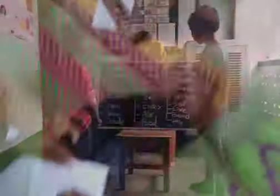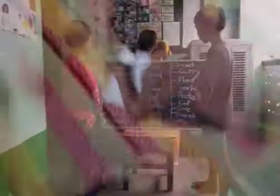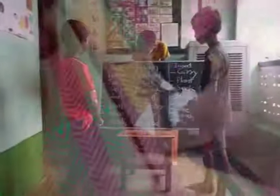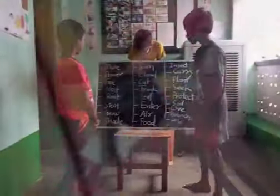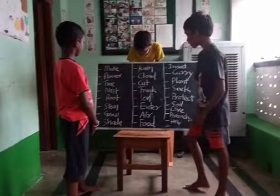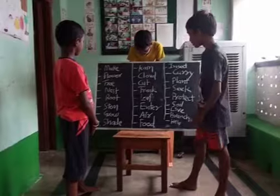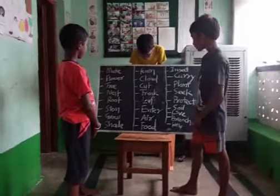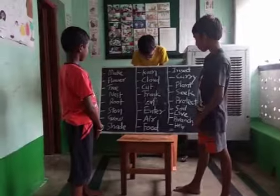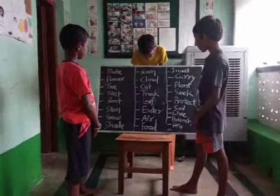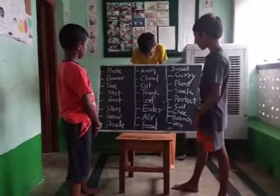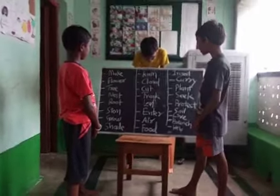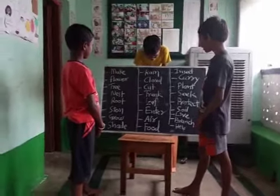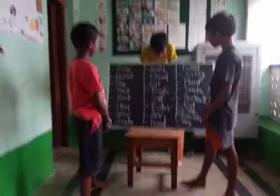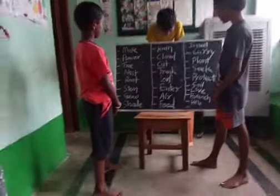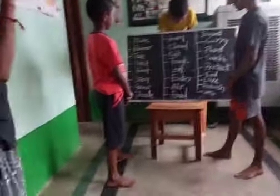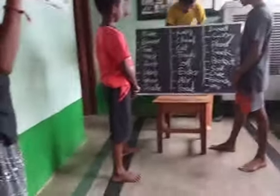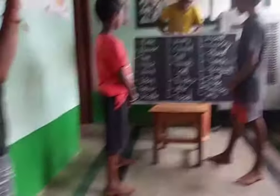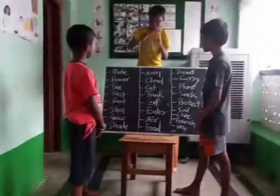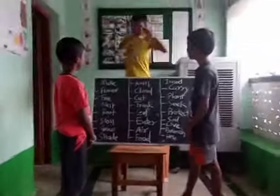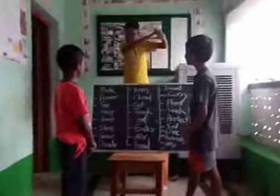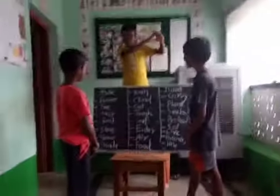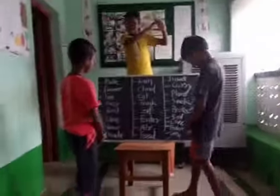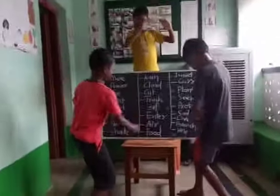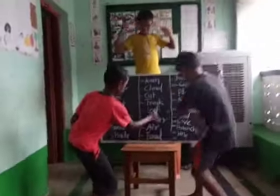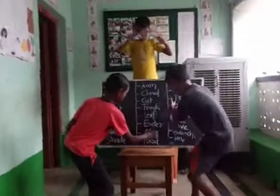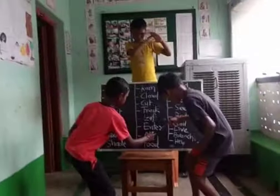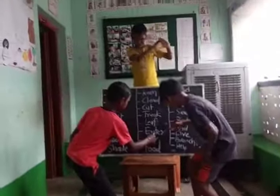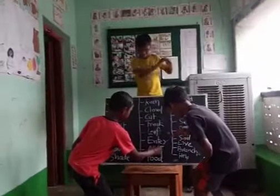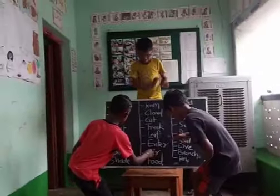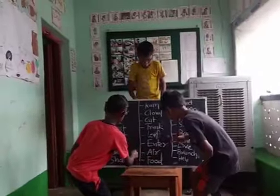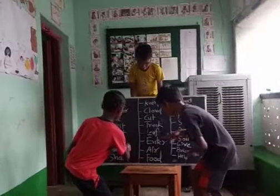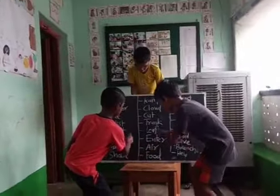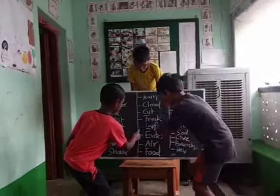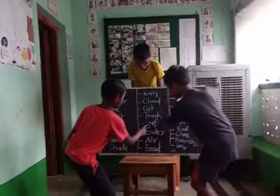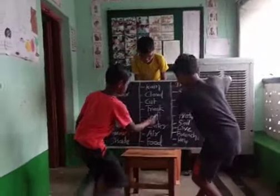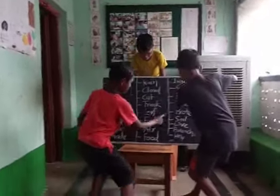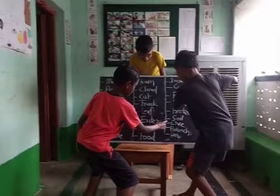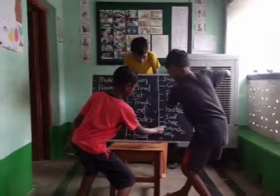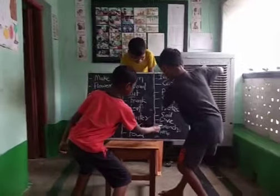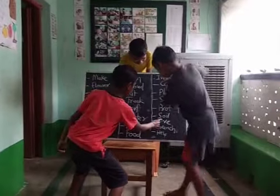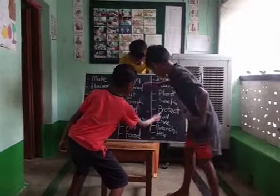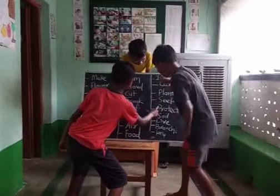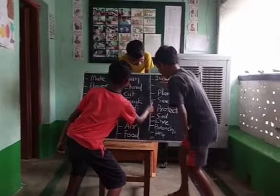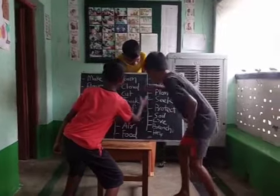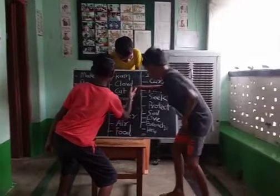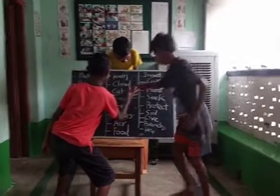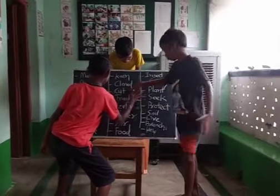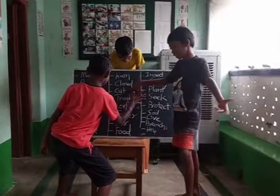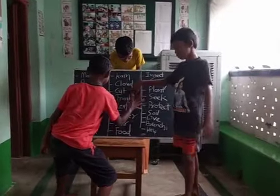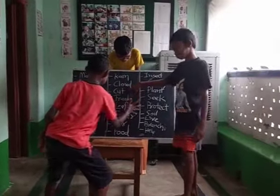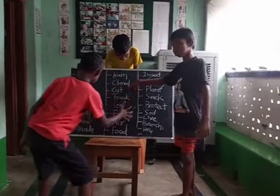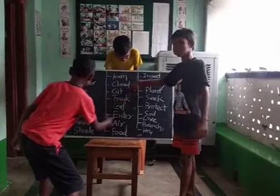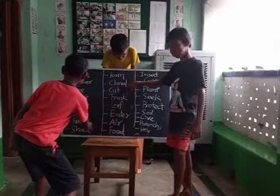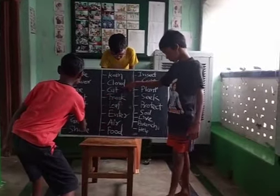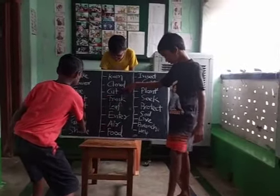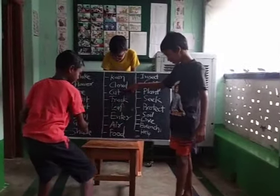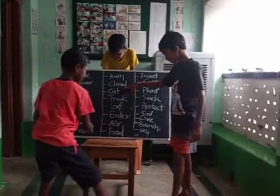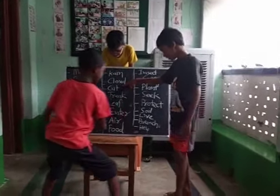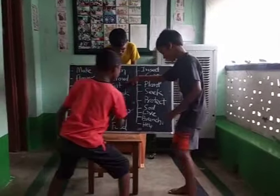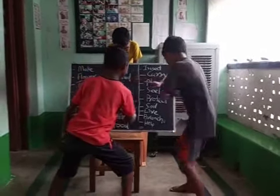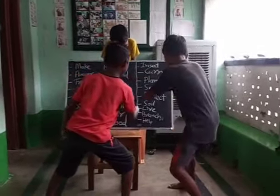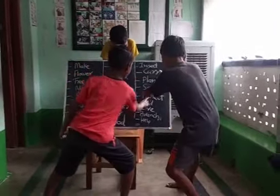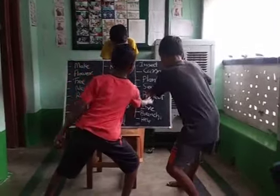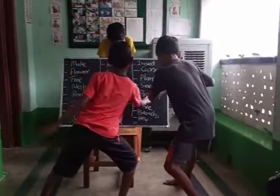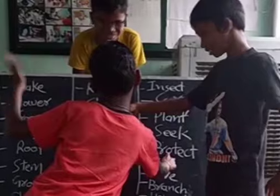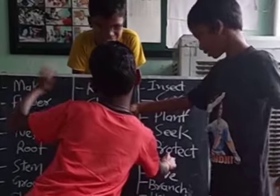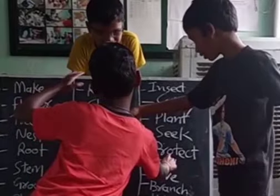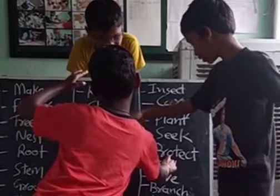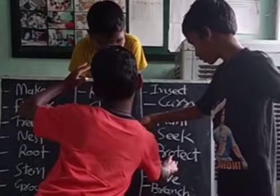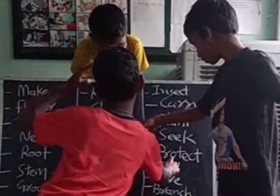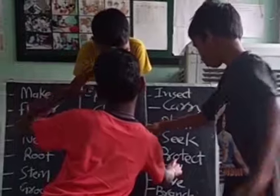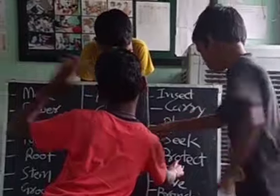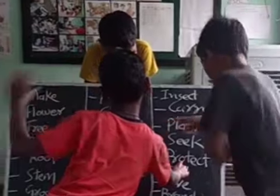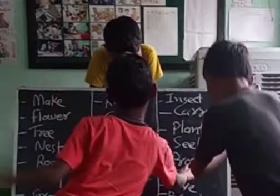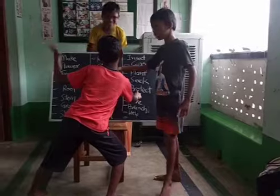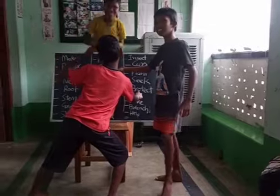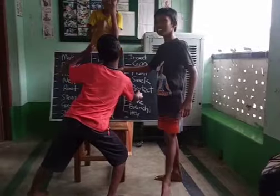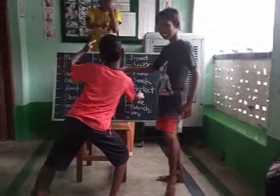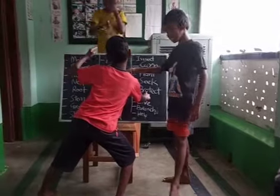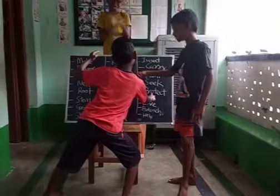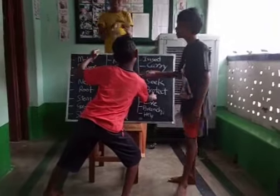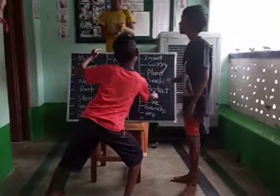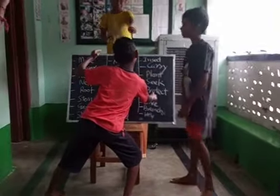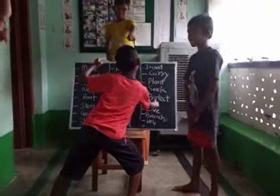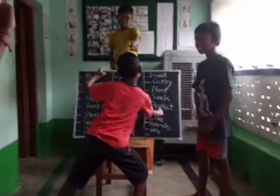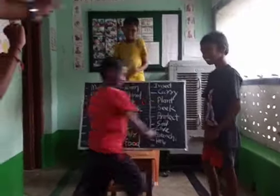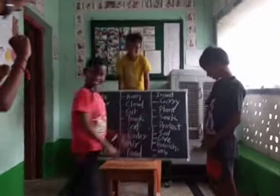sentence construction